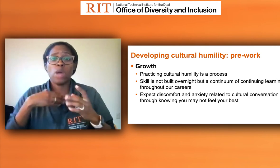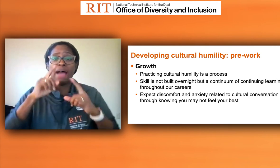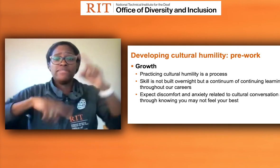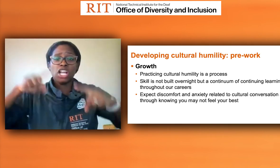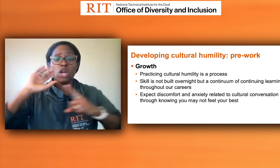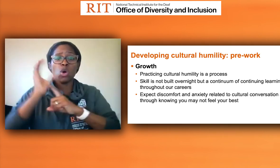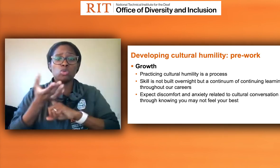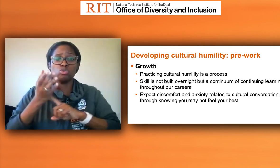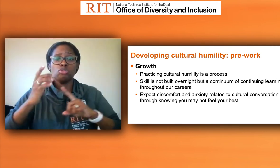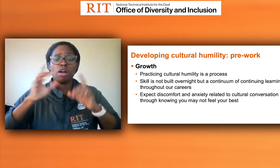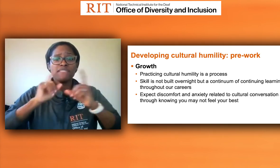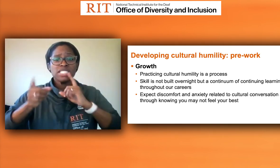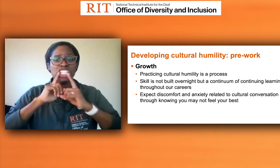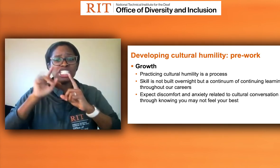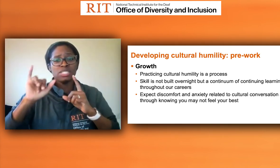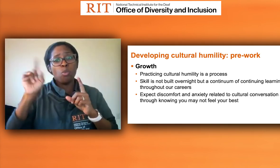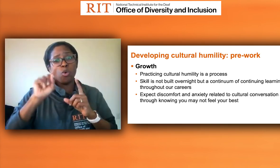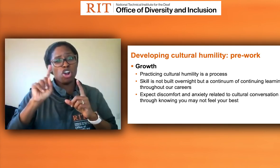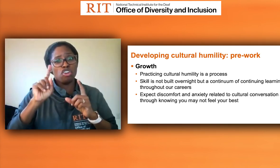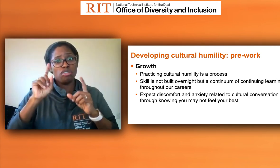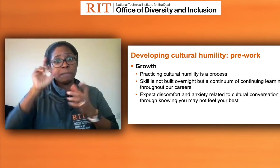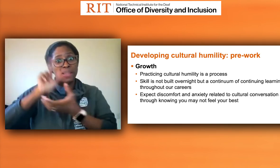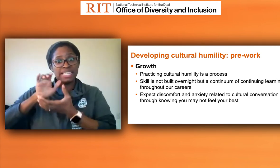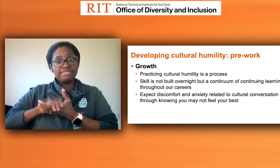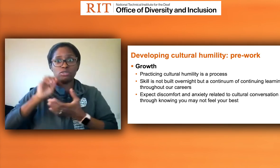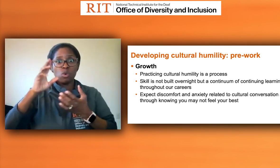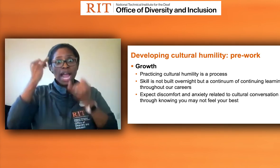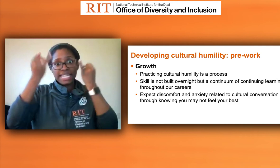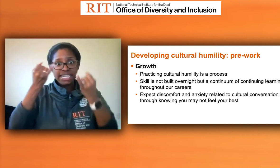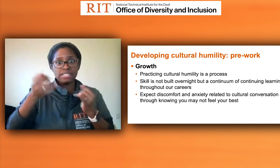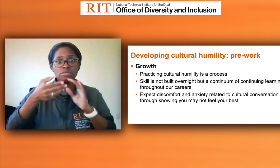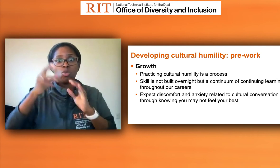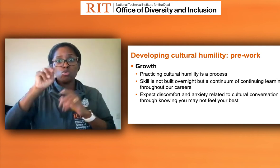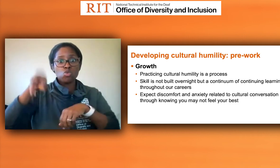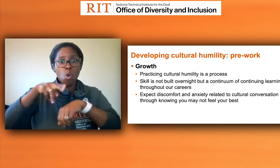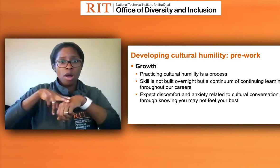And the more you have these challenging conversations and the more you can practice cultural humility